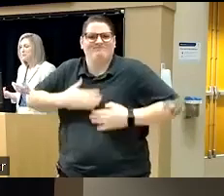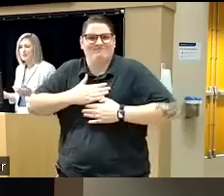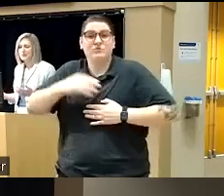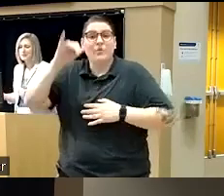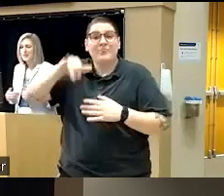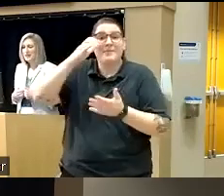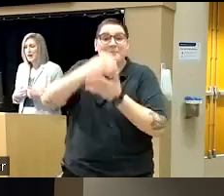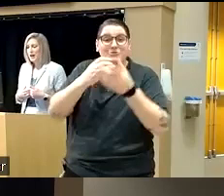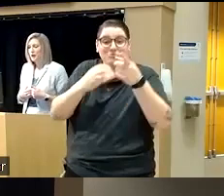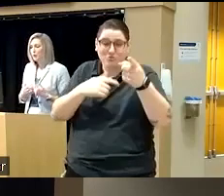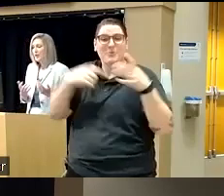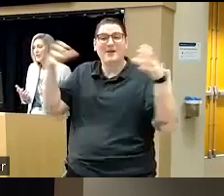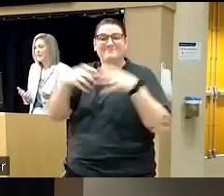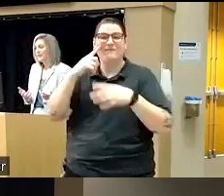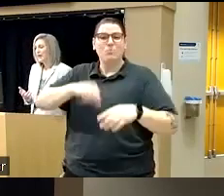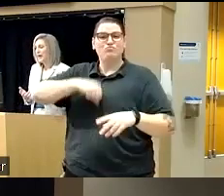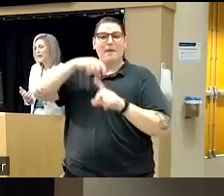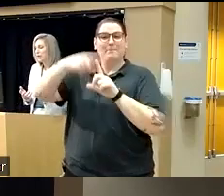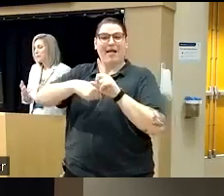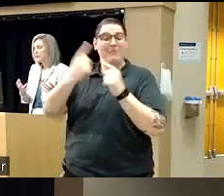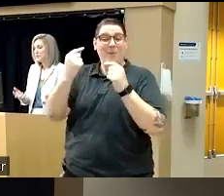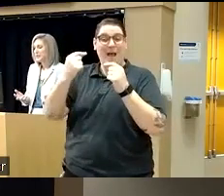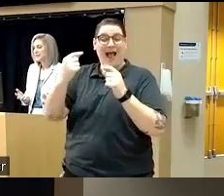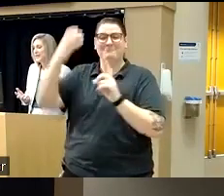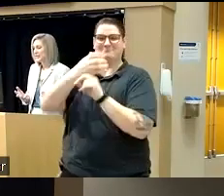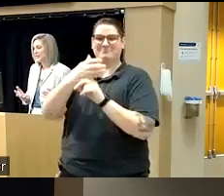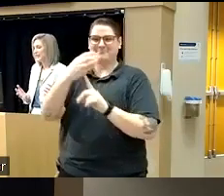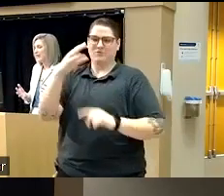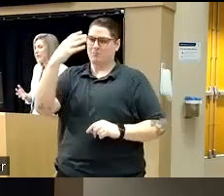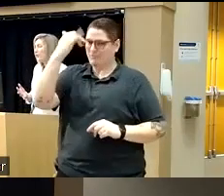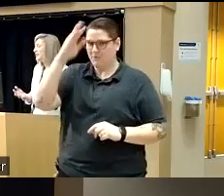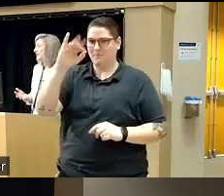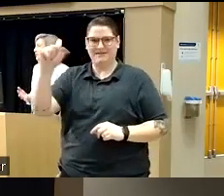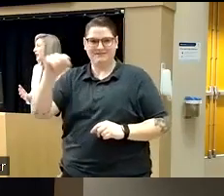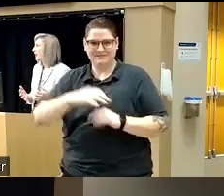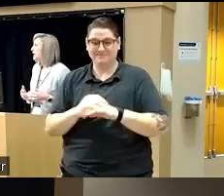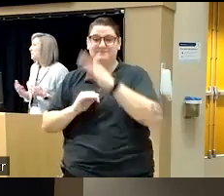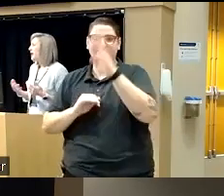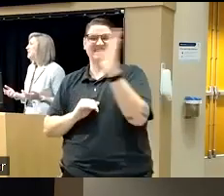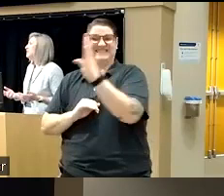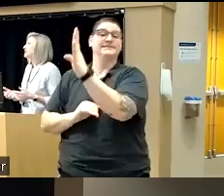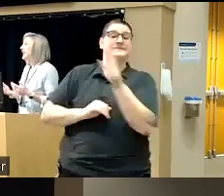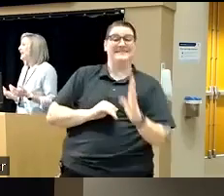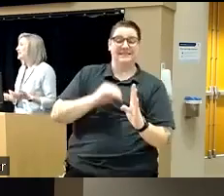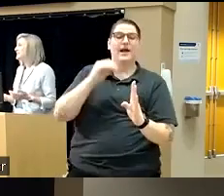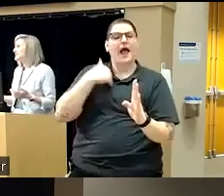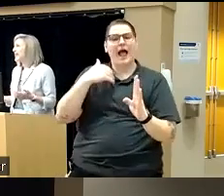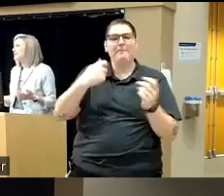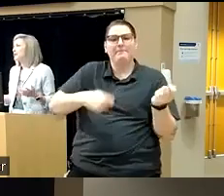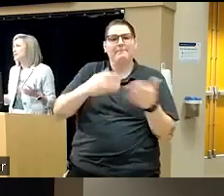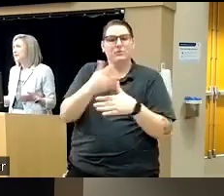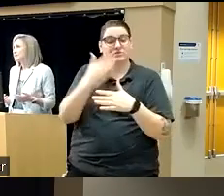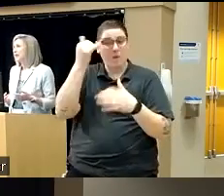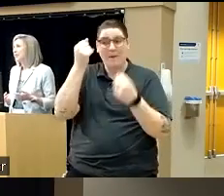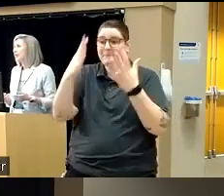the bills we had a music session uh weekly where many of our talented staff members came together